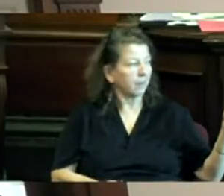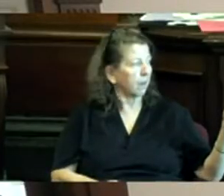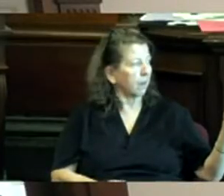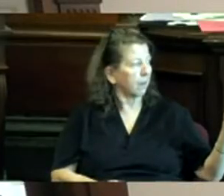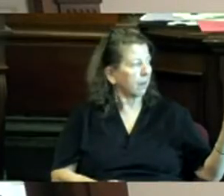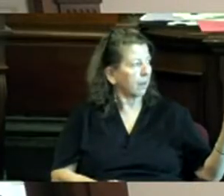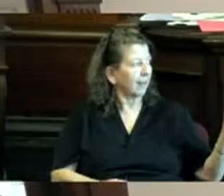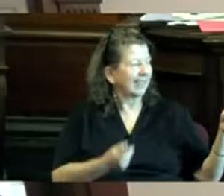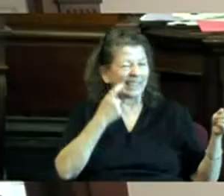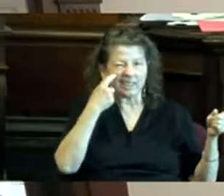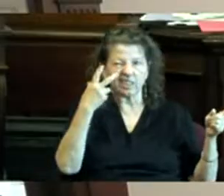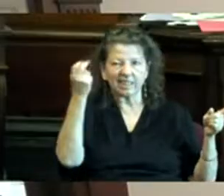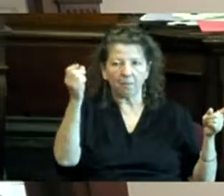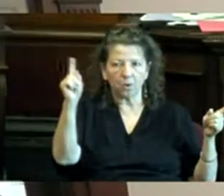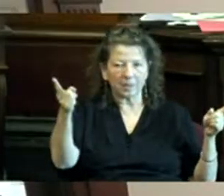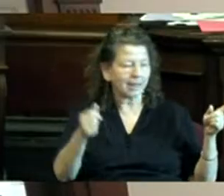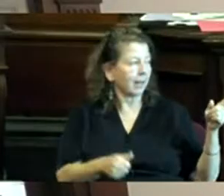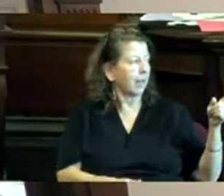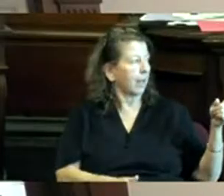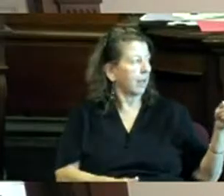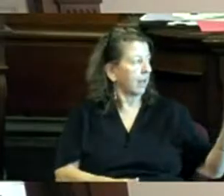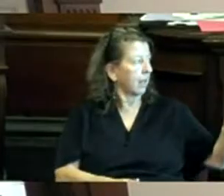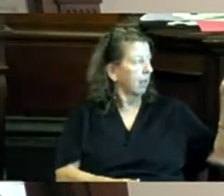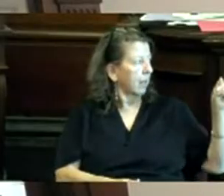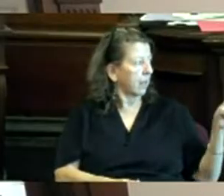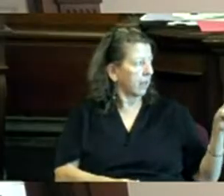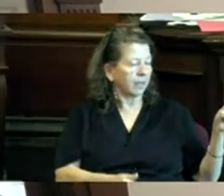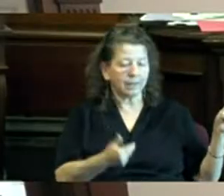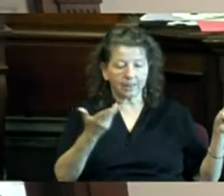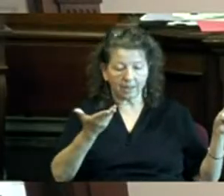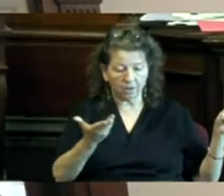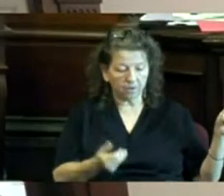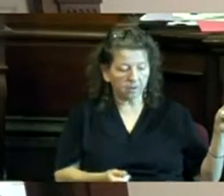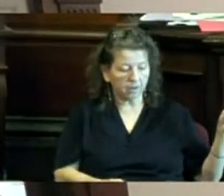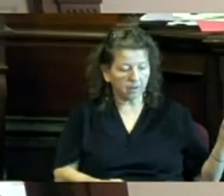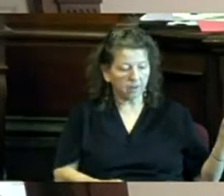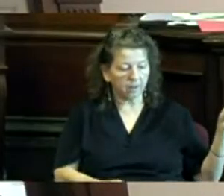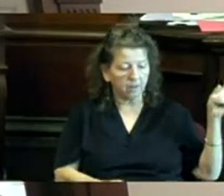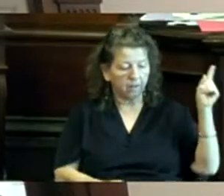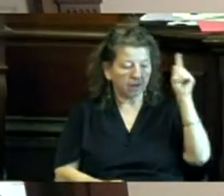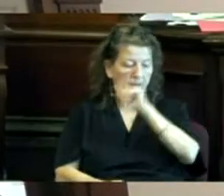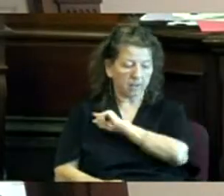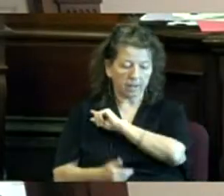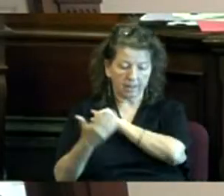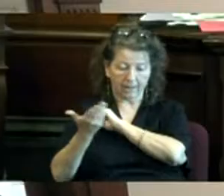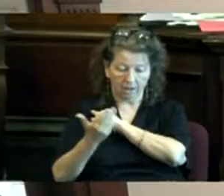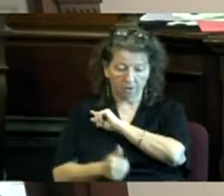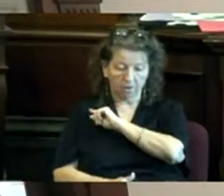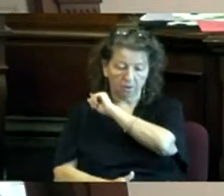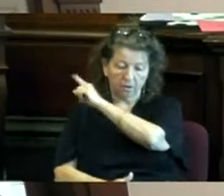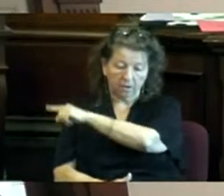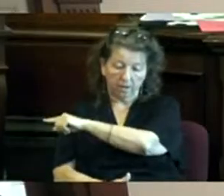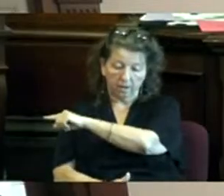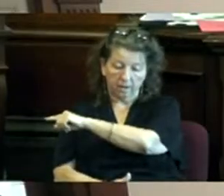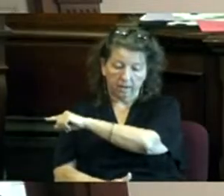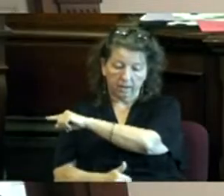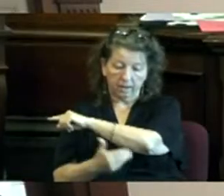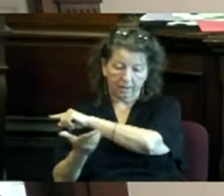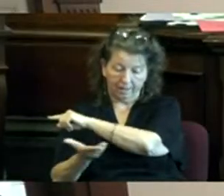member Lightfoot. Present, ma'am. Council member Gruber. He just stepped out for a second.